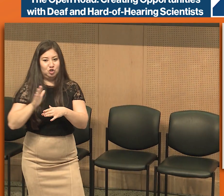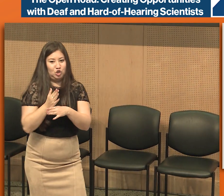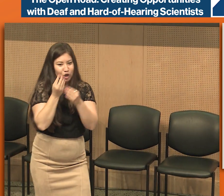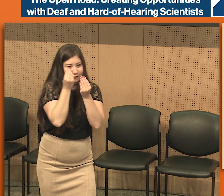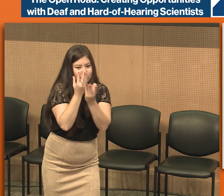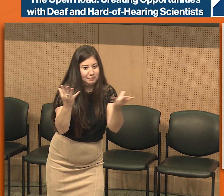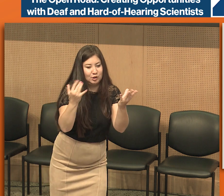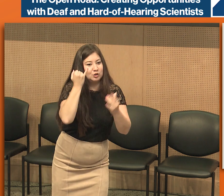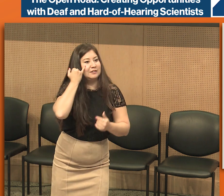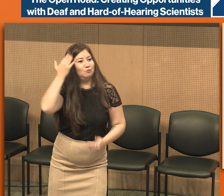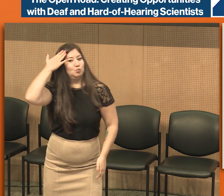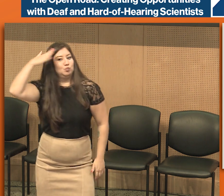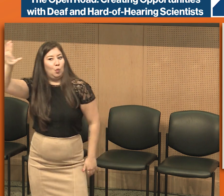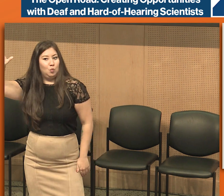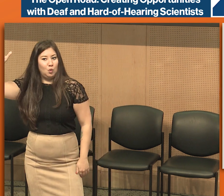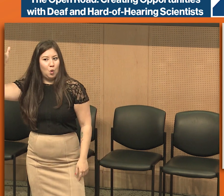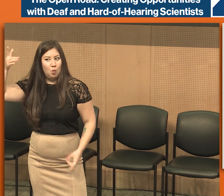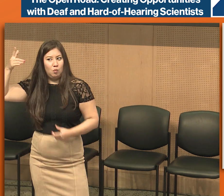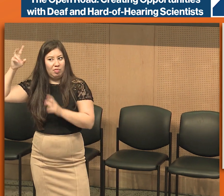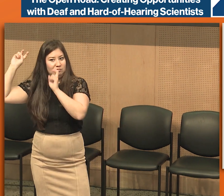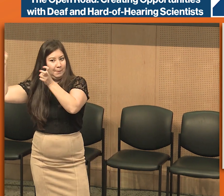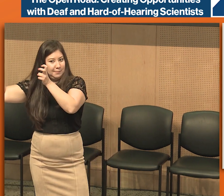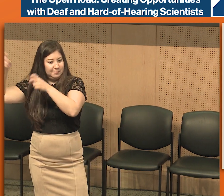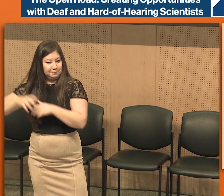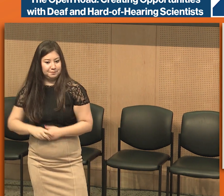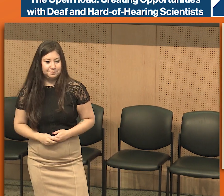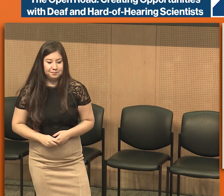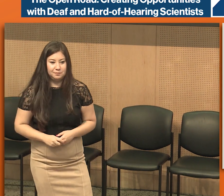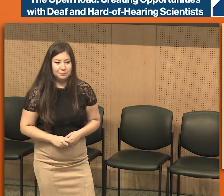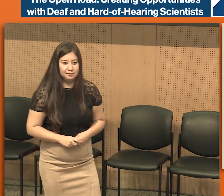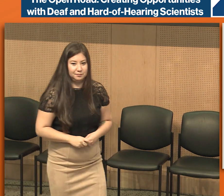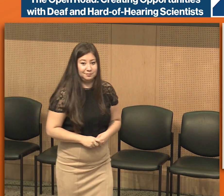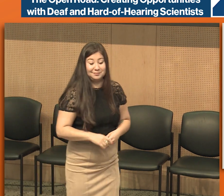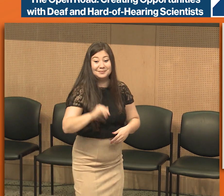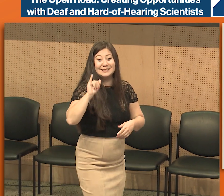You can't share information if you don't have a clear understanding of the topic.